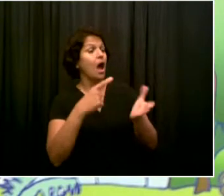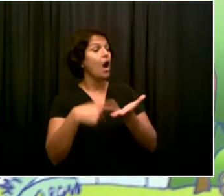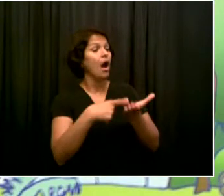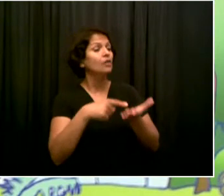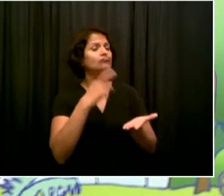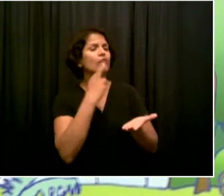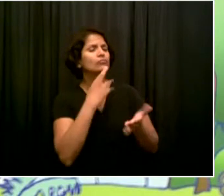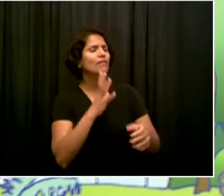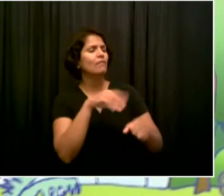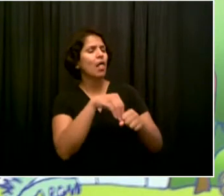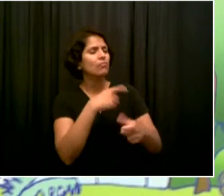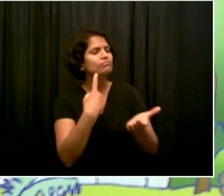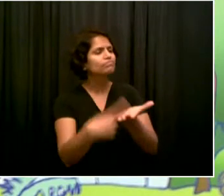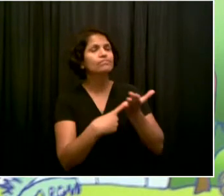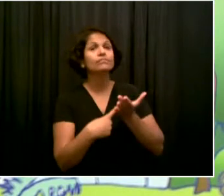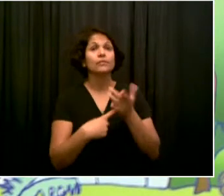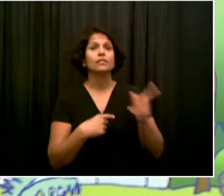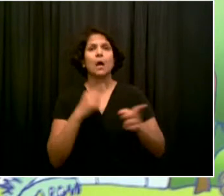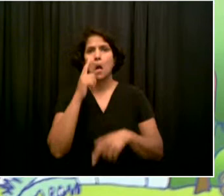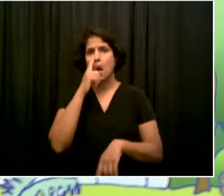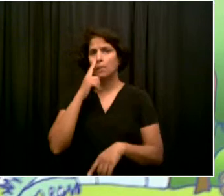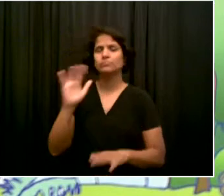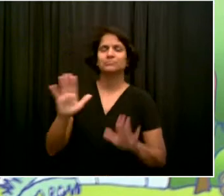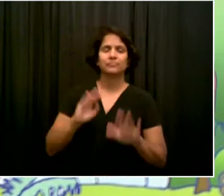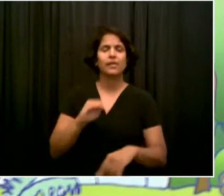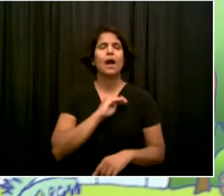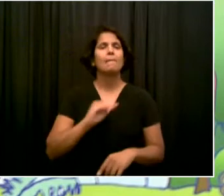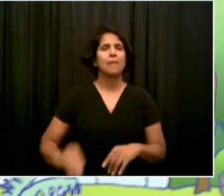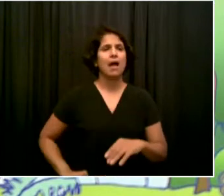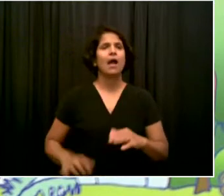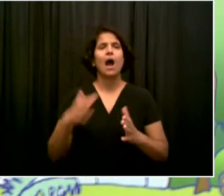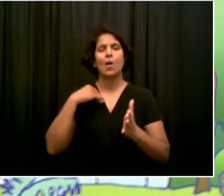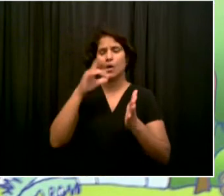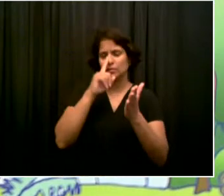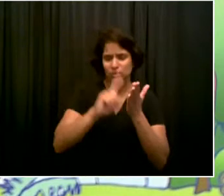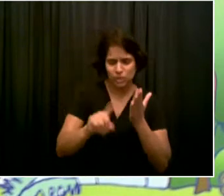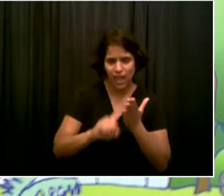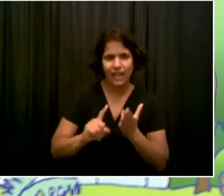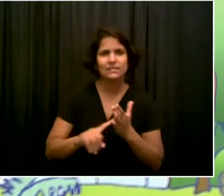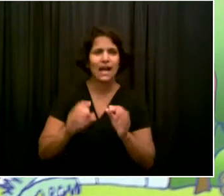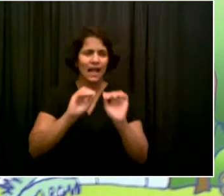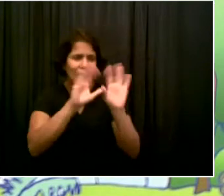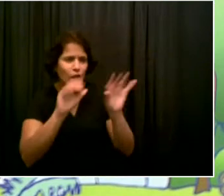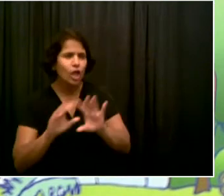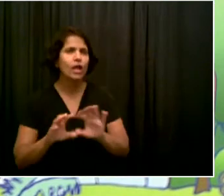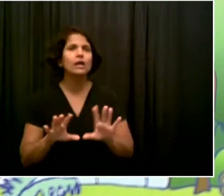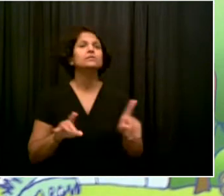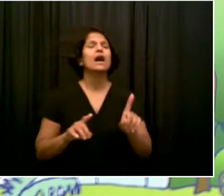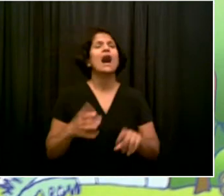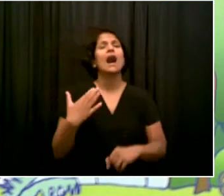CAFI? I DON'T KNOW ABOUT CITI FIELD, I WANT TO MAKE SURE THAT WE GET THAT CORRECT AND WE WILL GET THAT TO